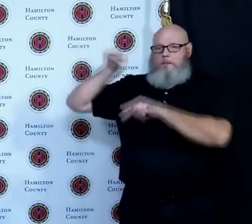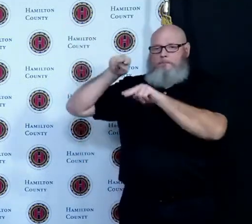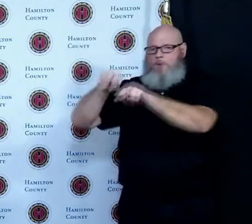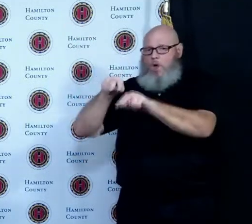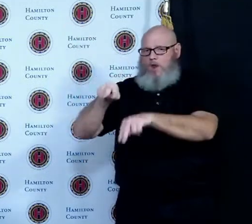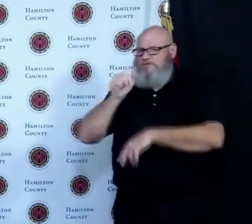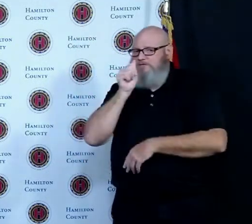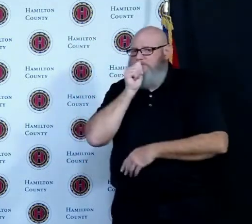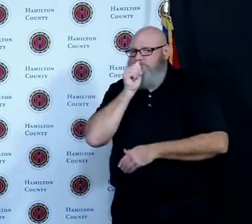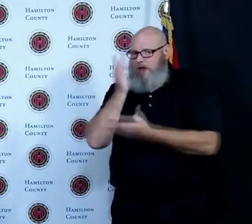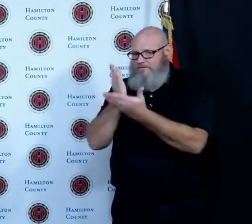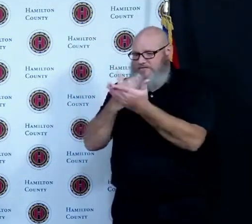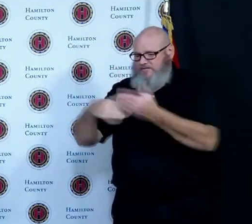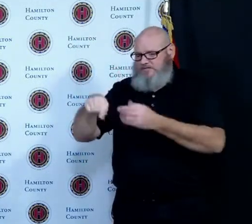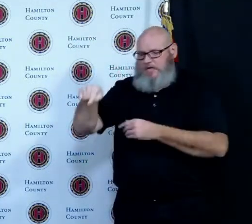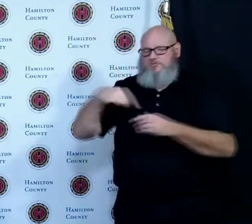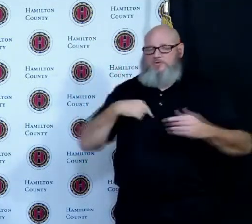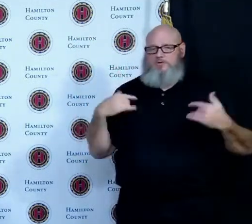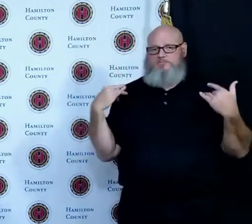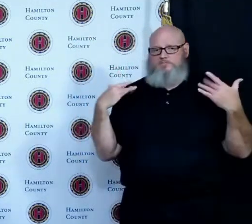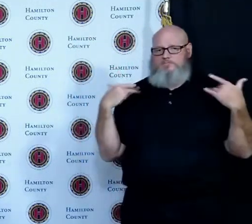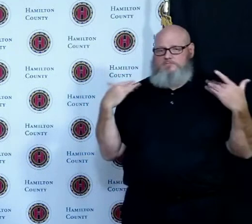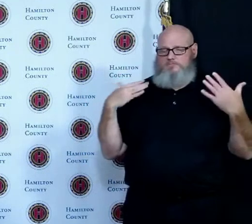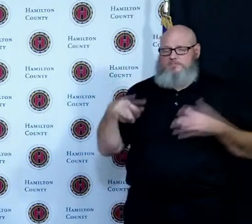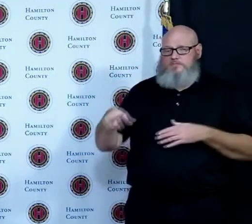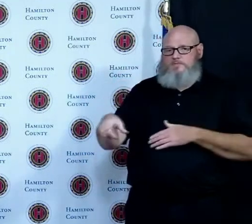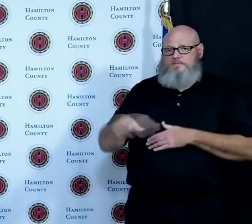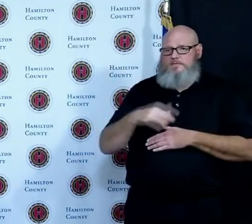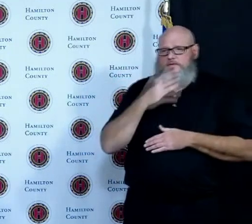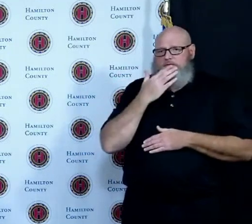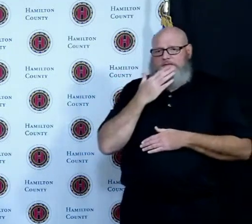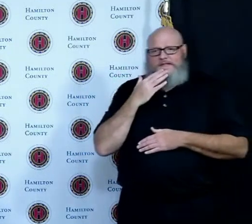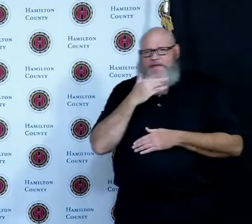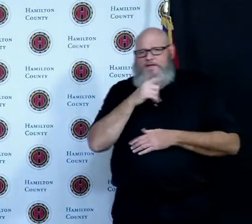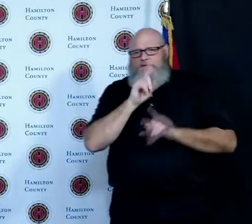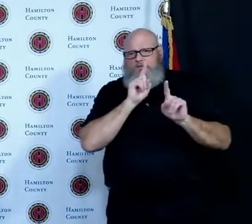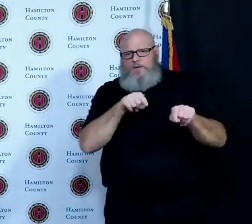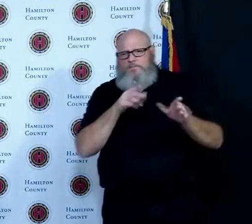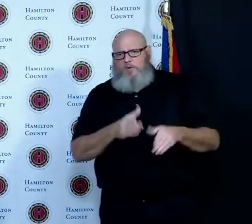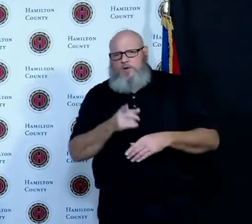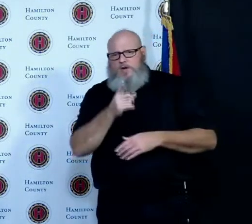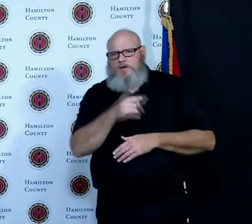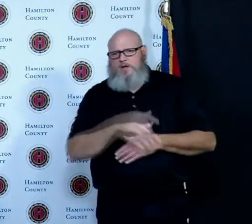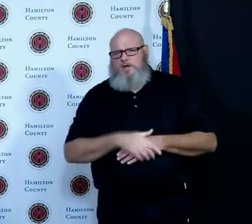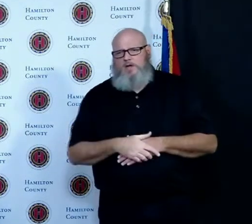are throwing a great deal of doses away would that be something that is news to you